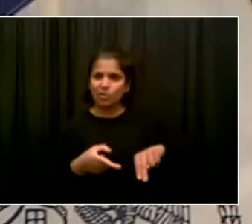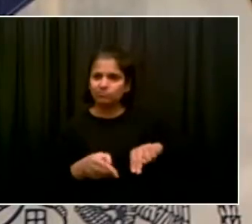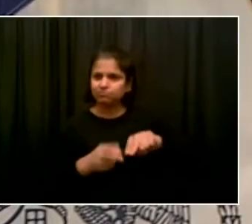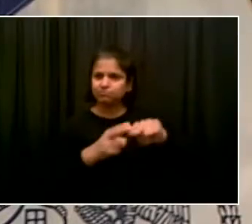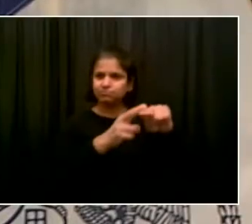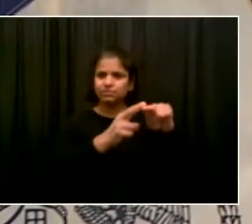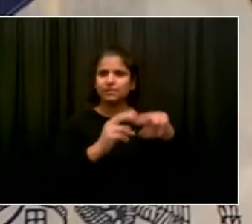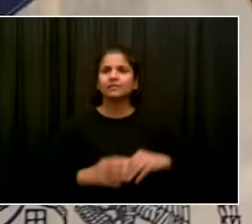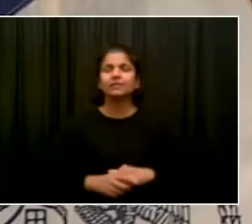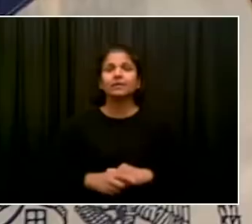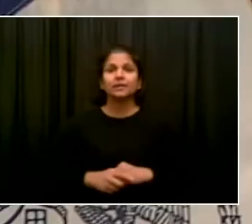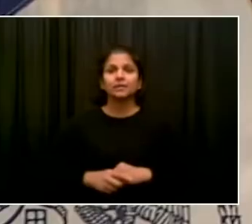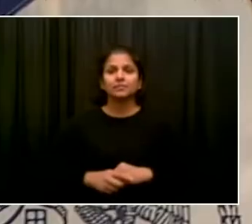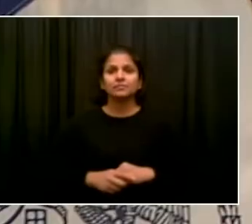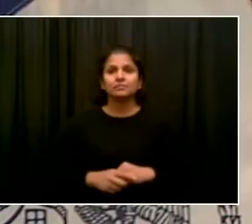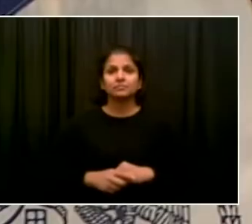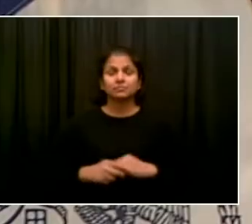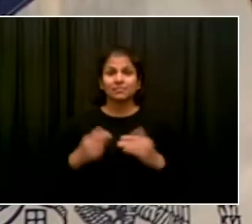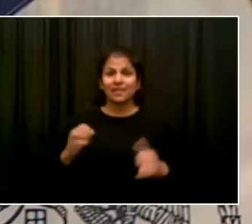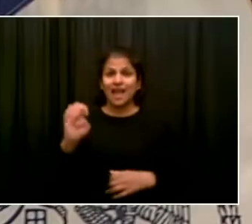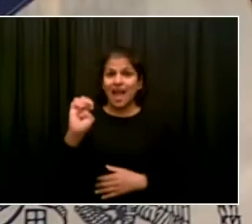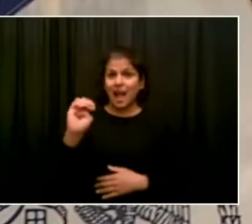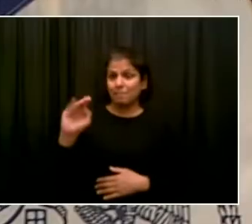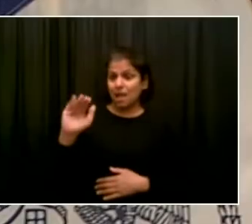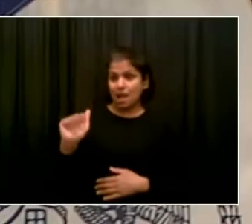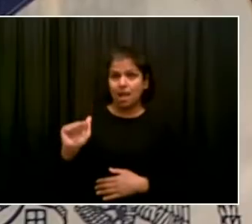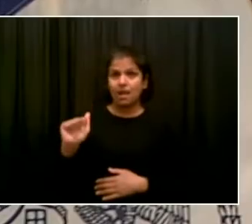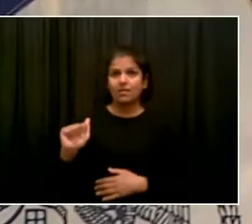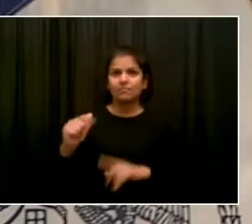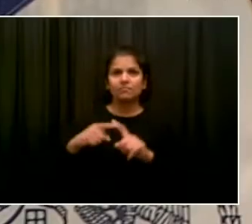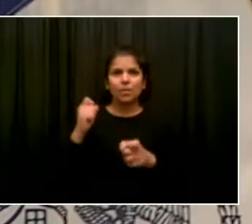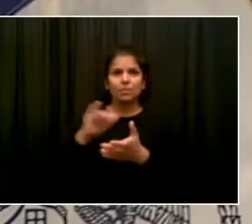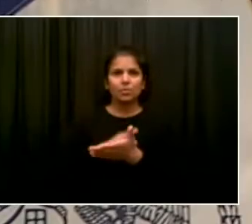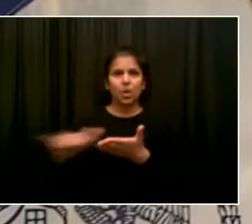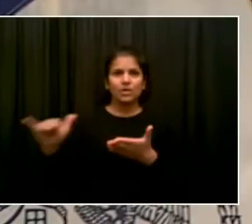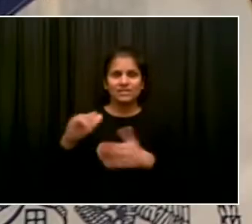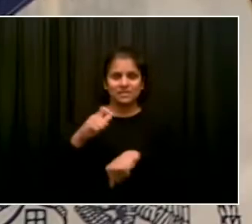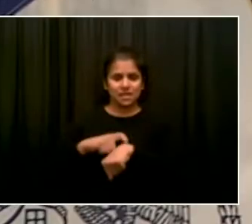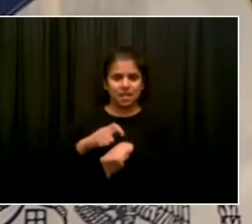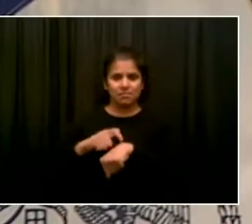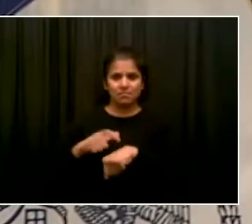WILL SURPSSA THAT NUMR BEIN THE YEARS AHEAD. NEXT WE HAVE